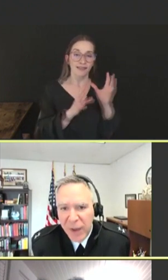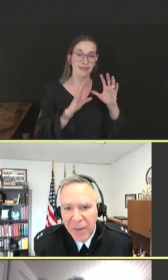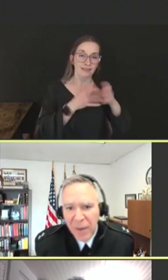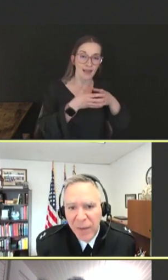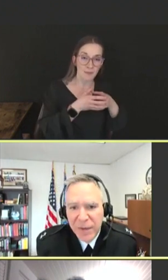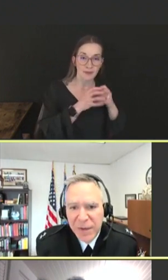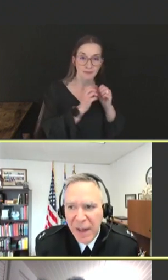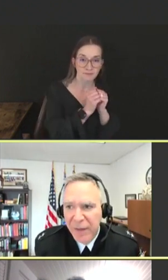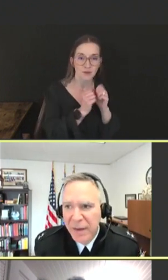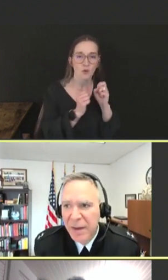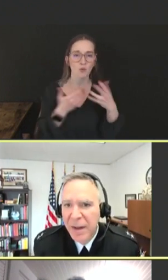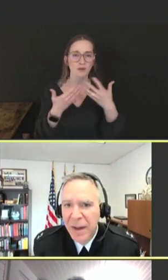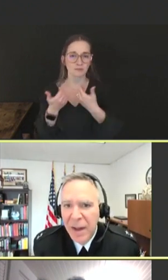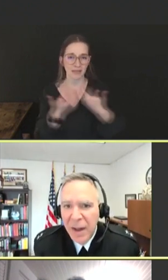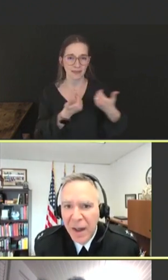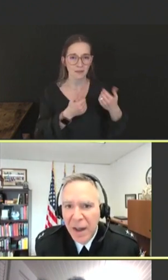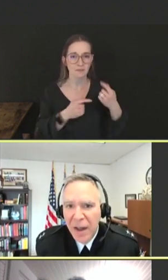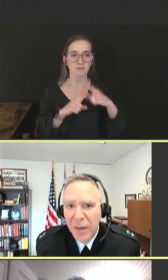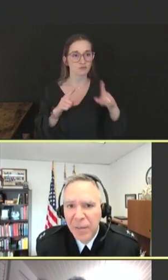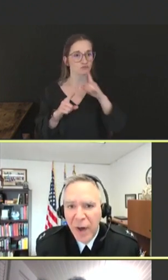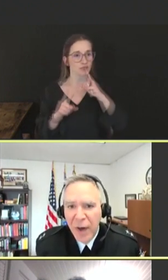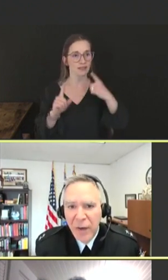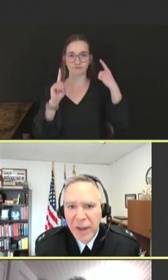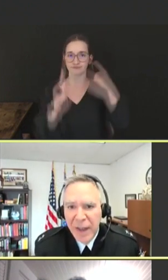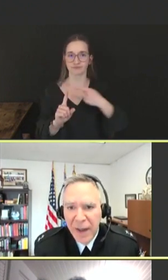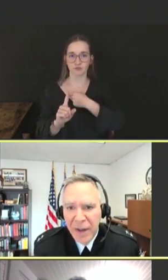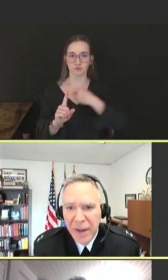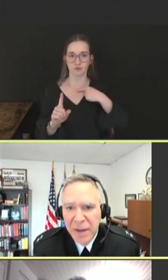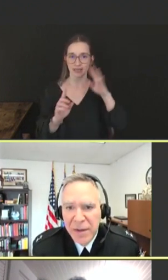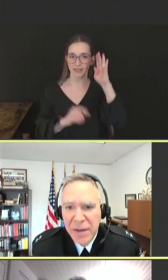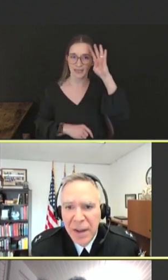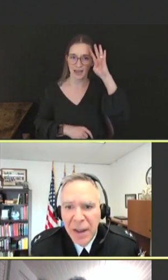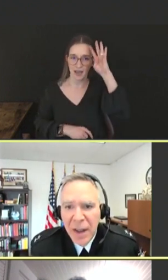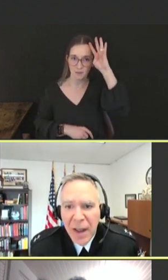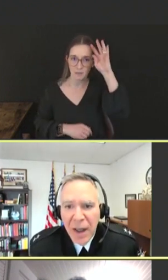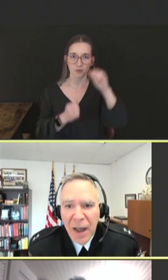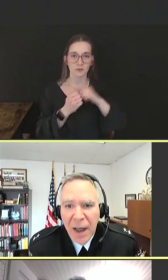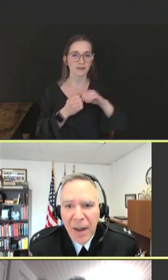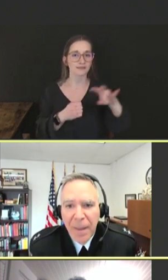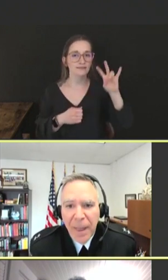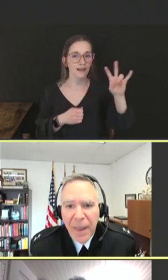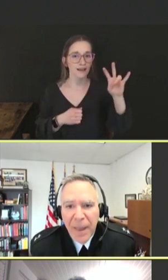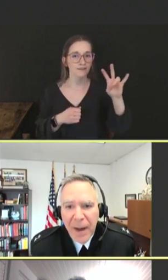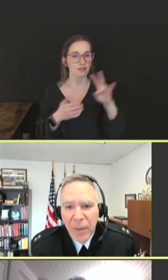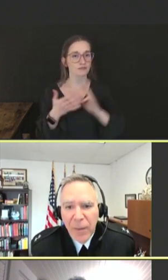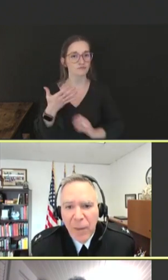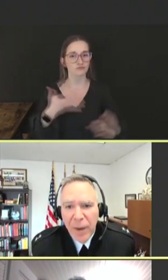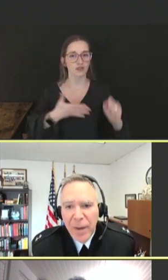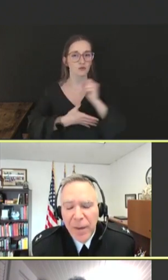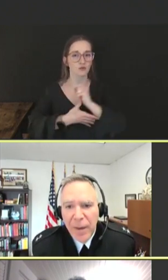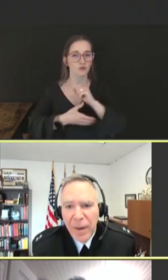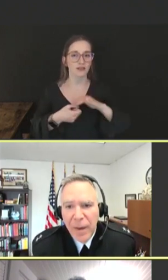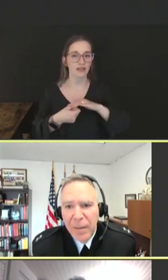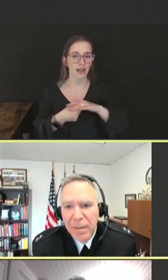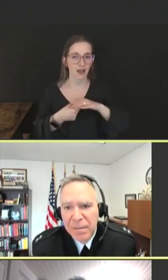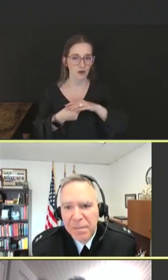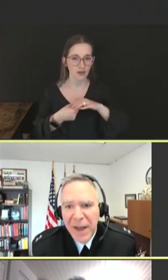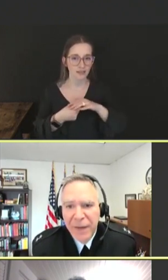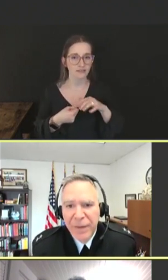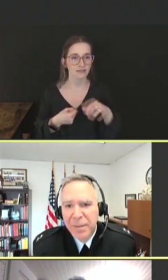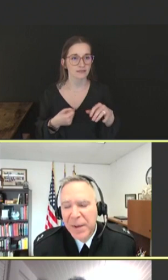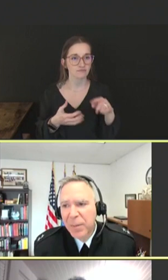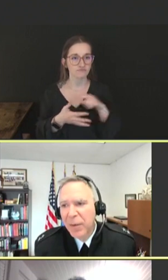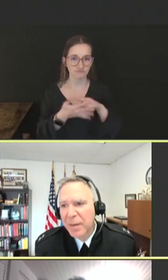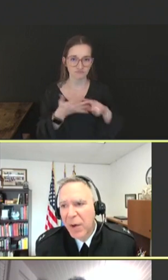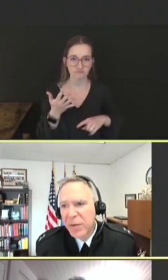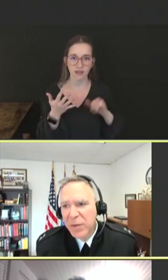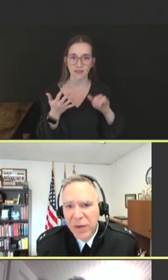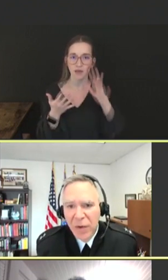we came up with seven priority areas that would benefit people the most, we thought,